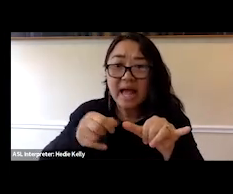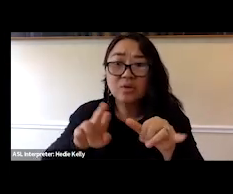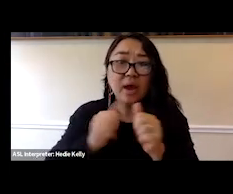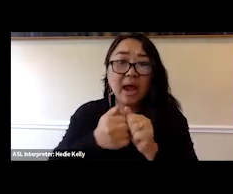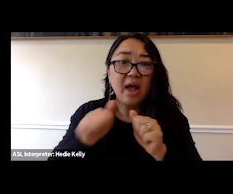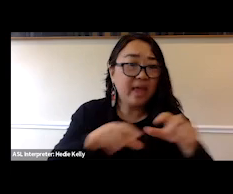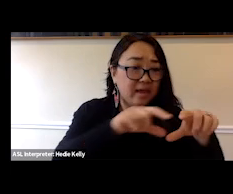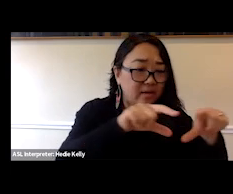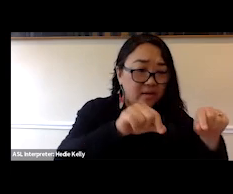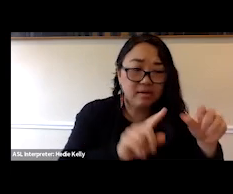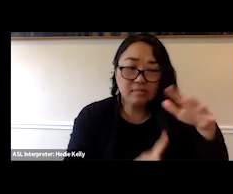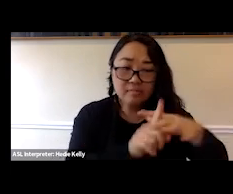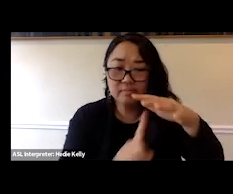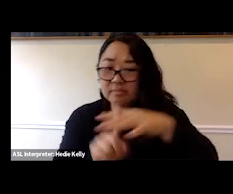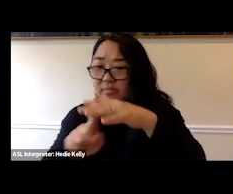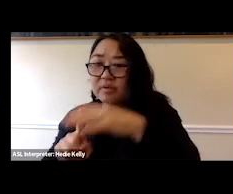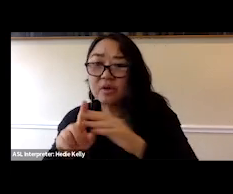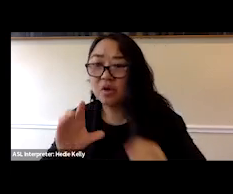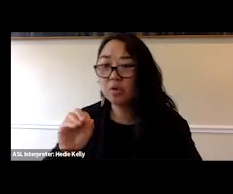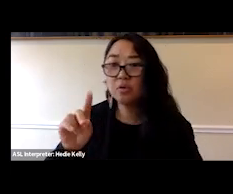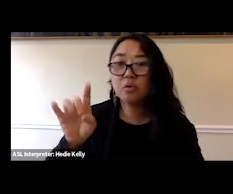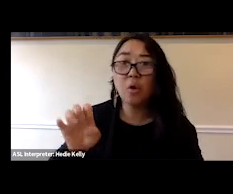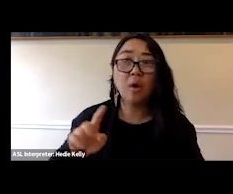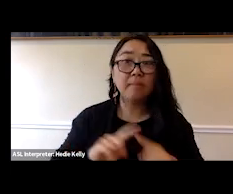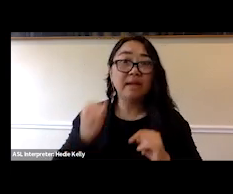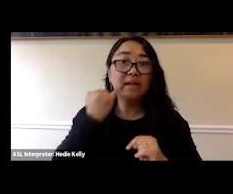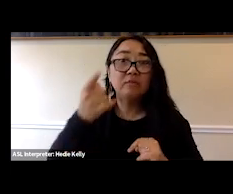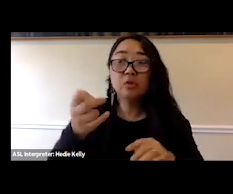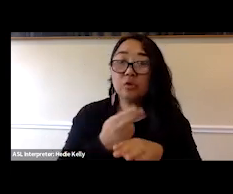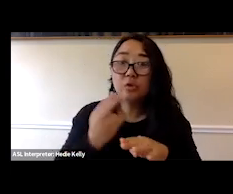But if you're somebody who uses an alternative input device,